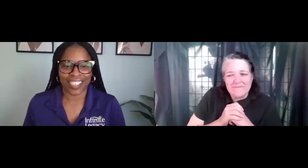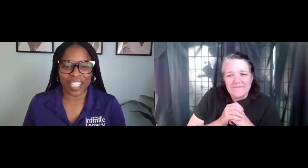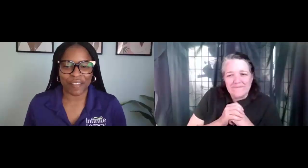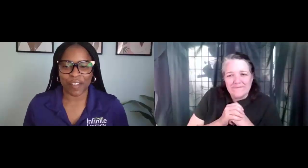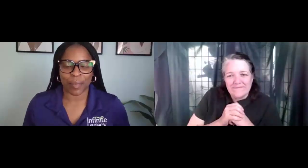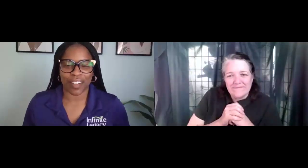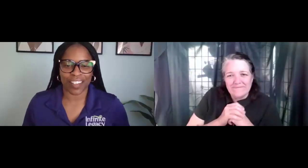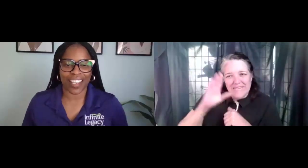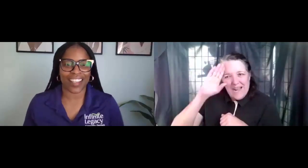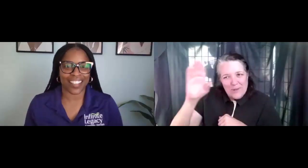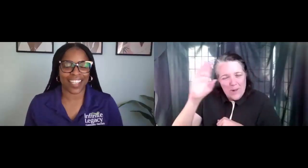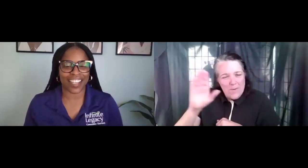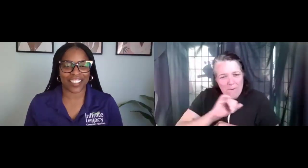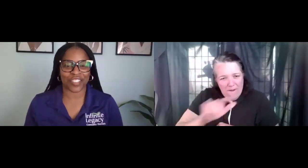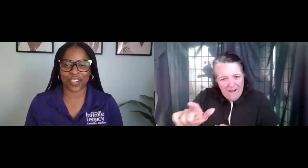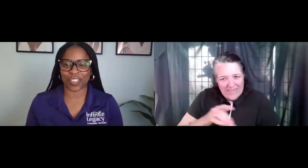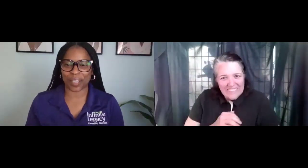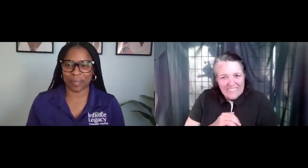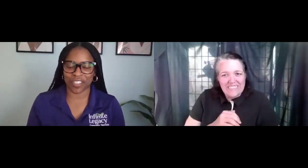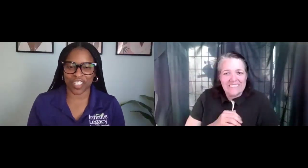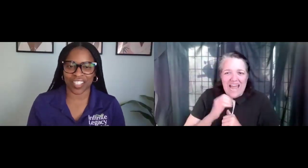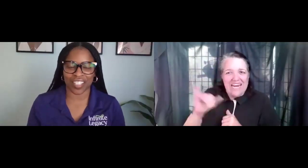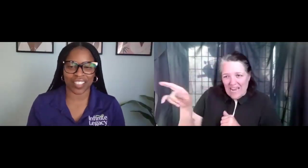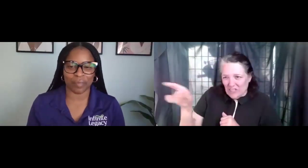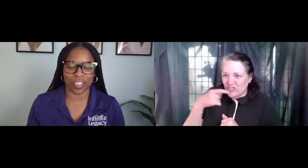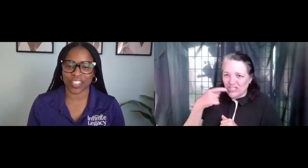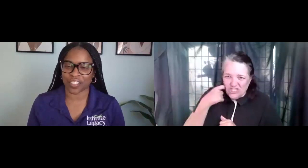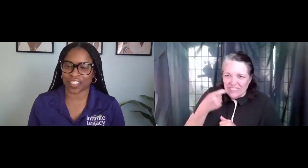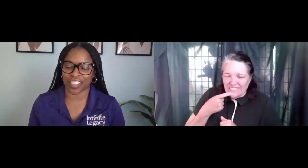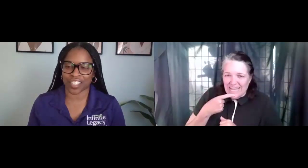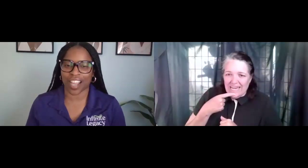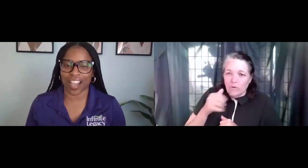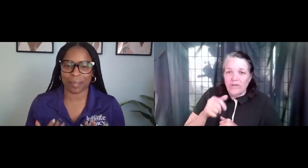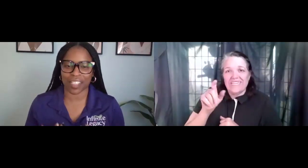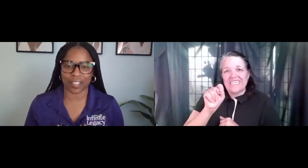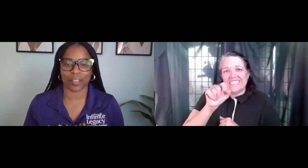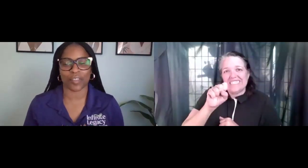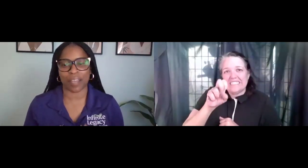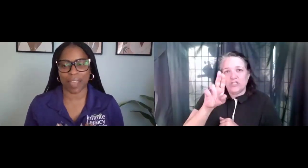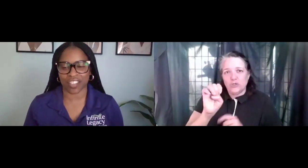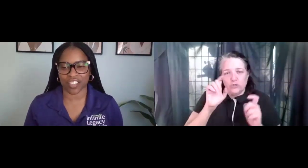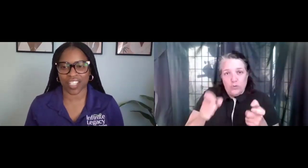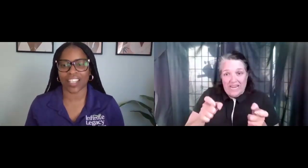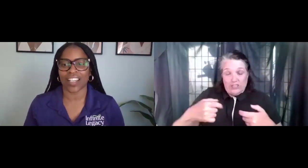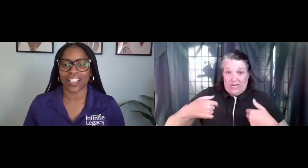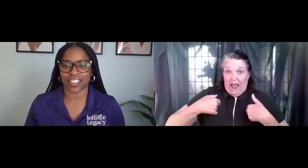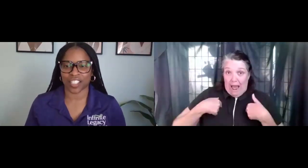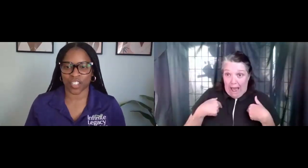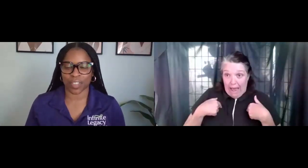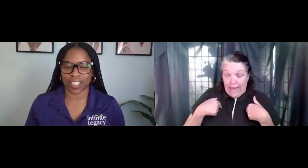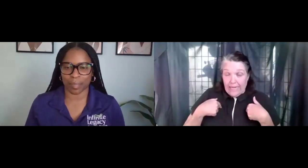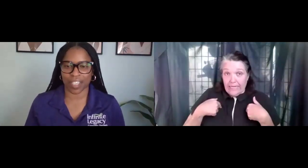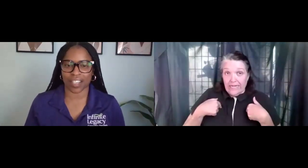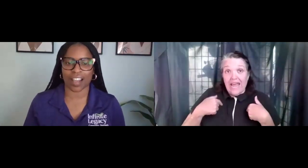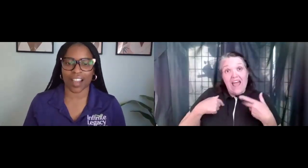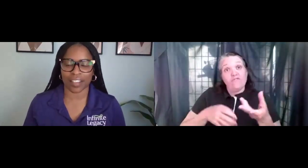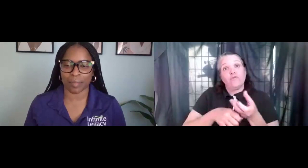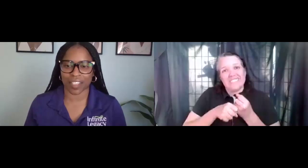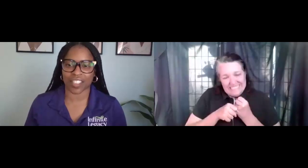Good evening everyone, and as Jecoliah mentioned with tissue donation, I myself am actually a tissue recipient.